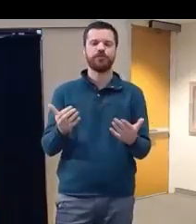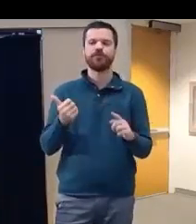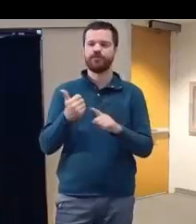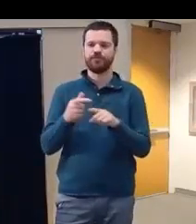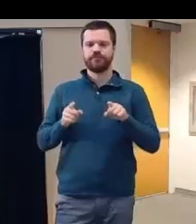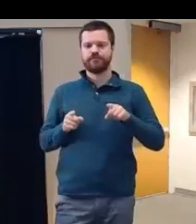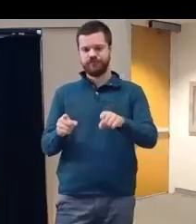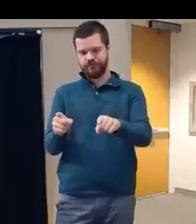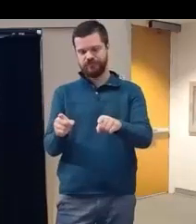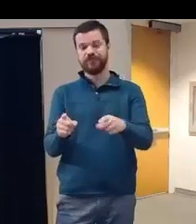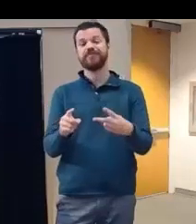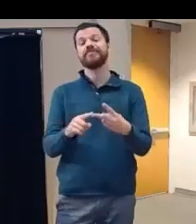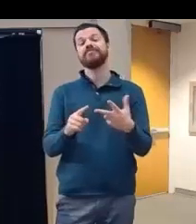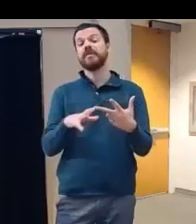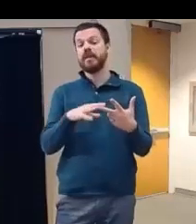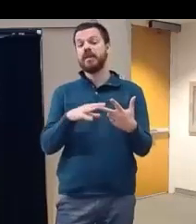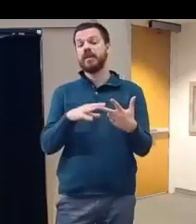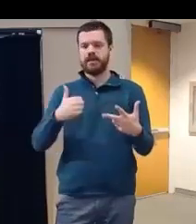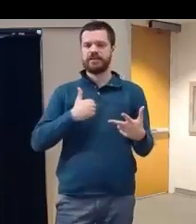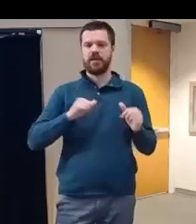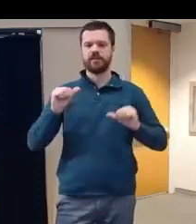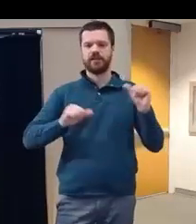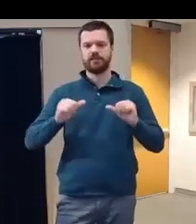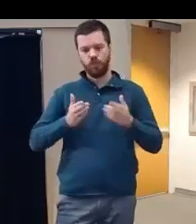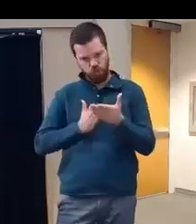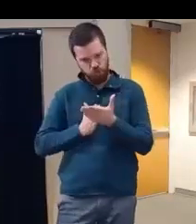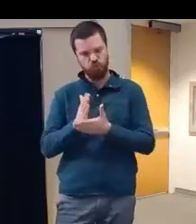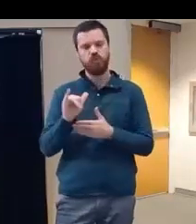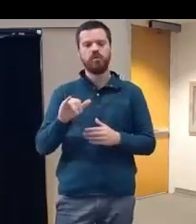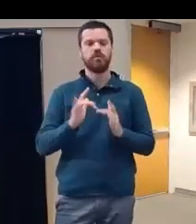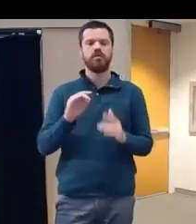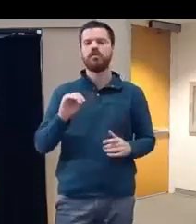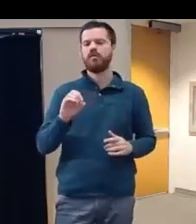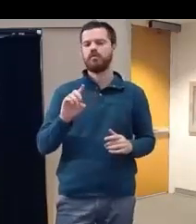along with that module and then self-assessment throughout the learn learning module it was a big